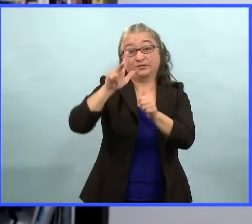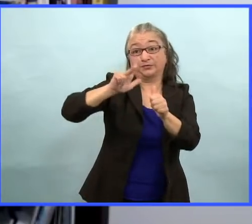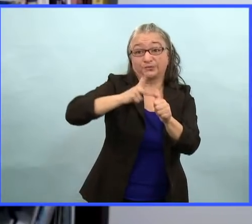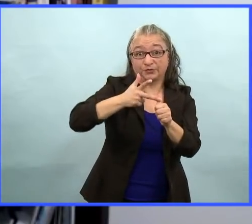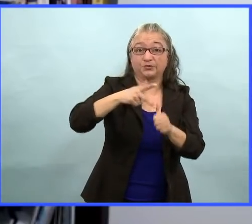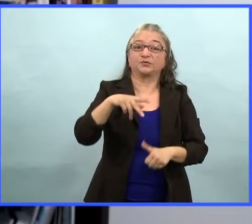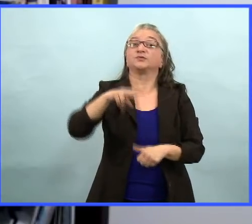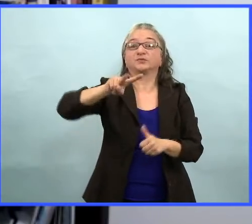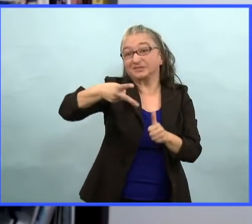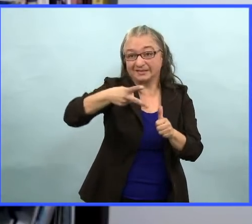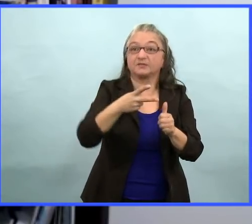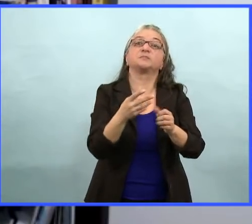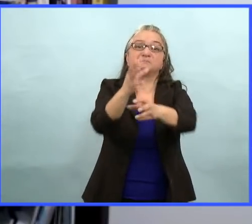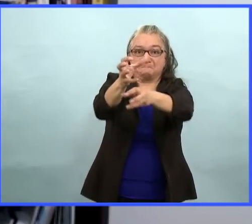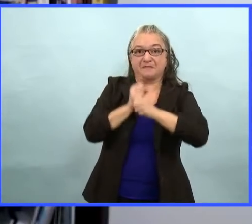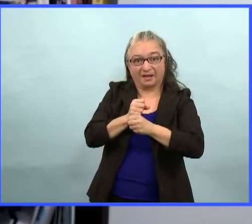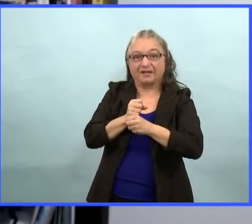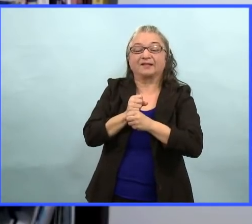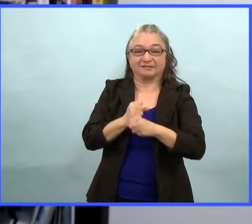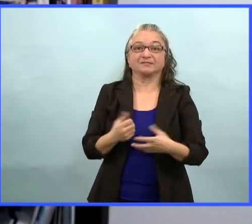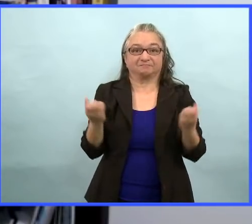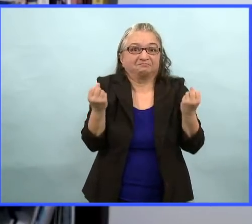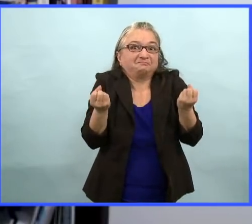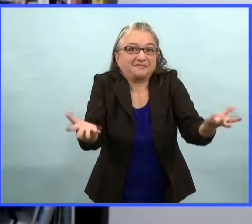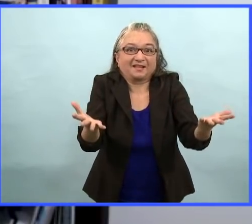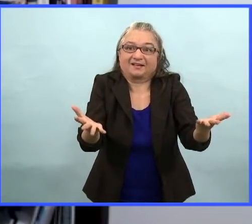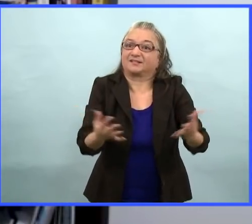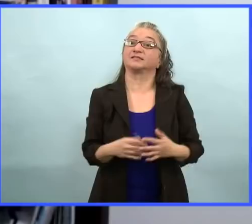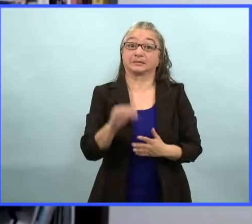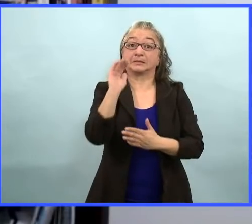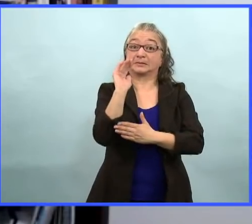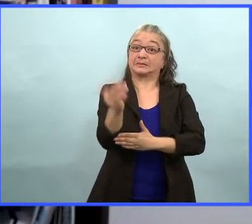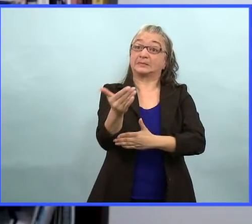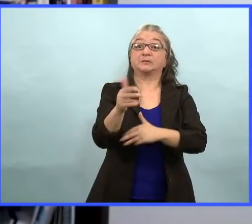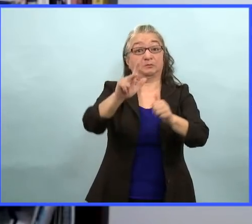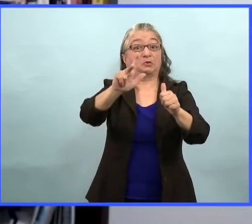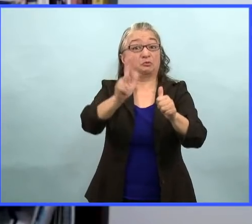the same can't yet be said for the third dose so there is significant work still to do